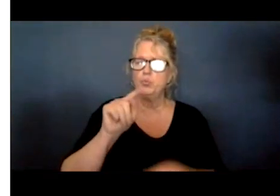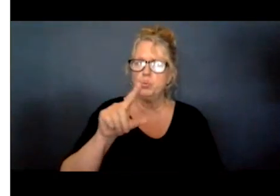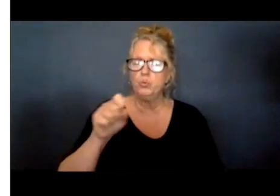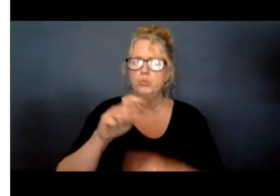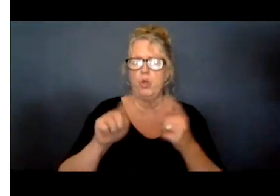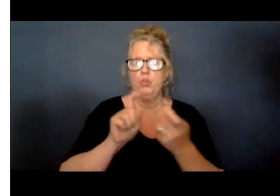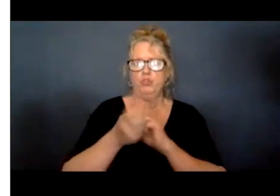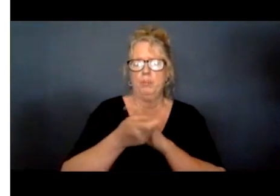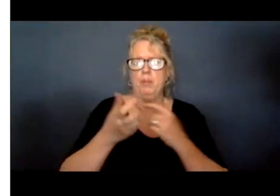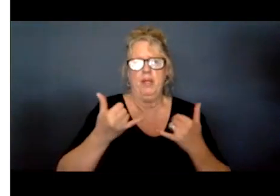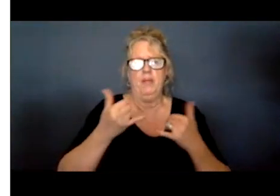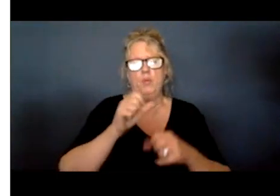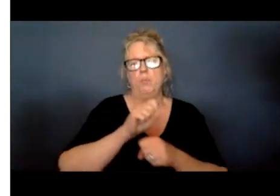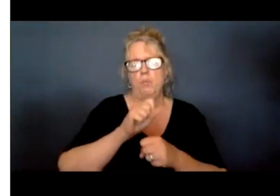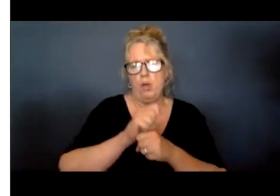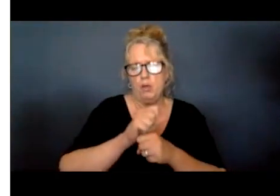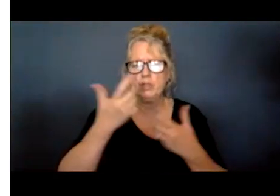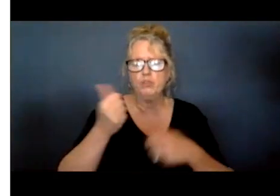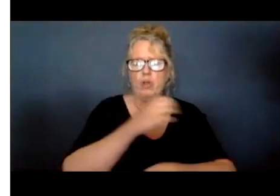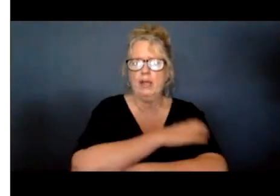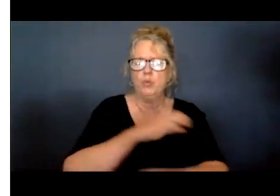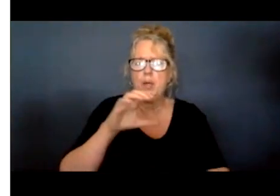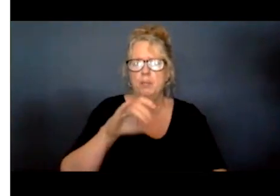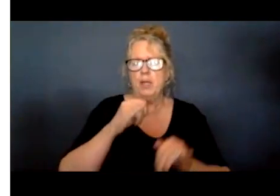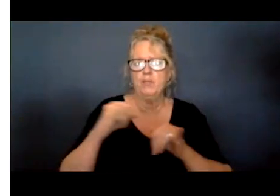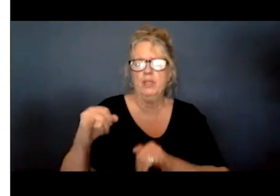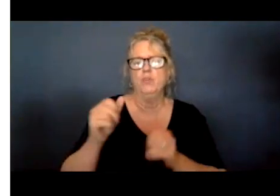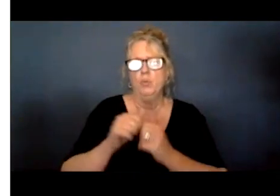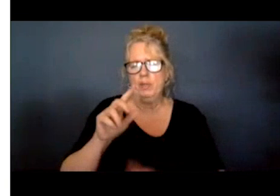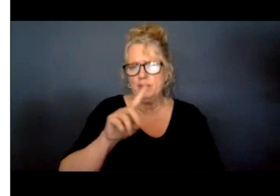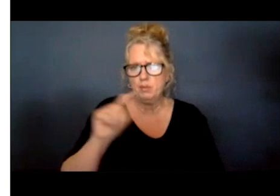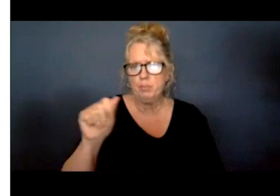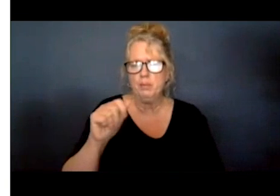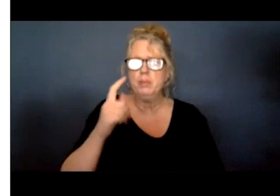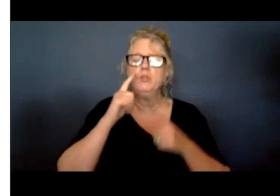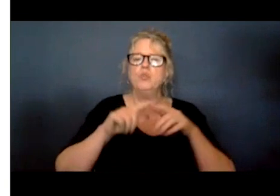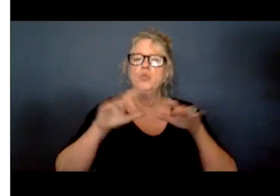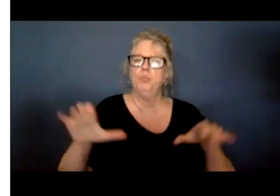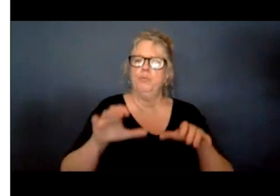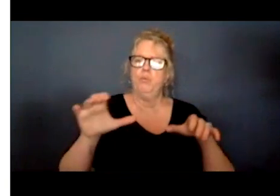the modern workplace by empowering individuals with disabilities to perform tasks, communicate,